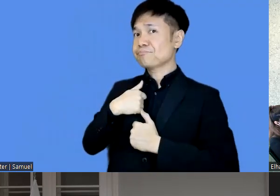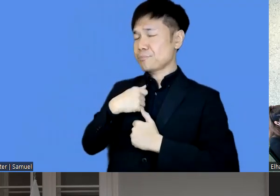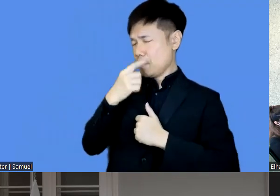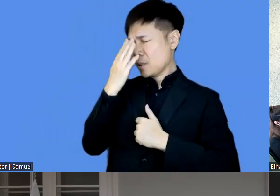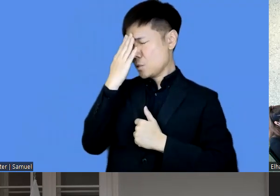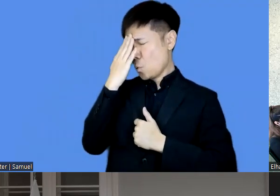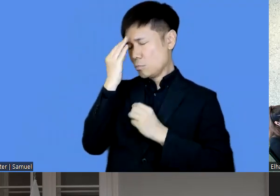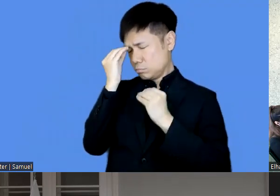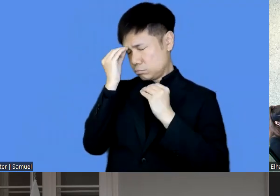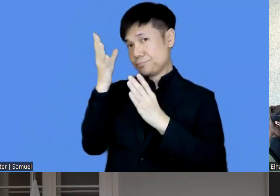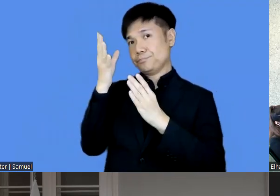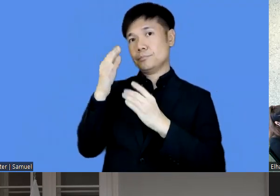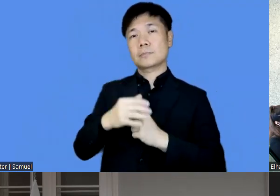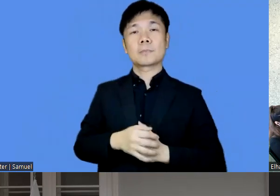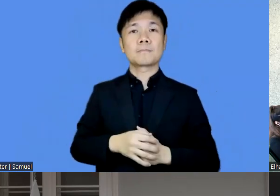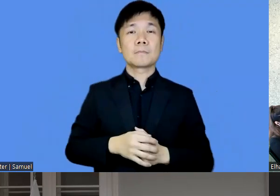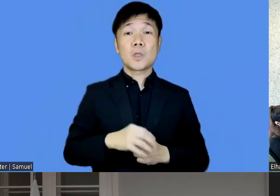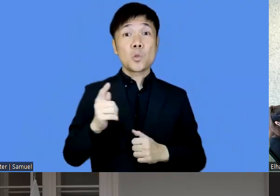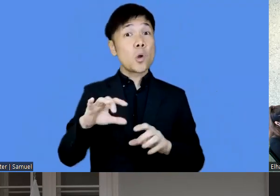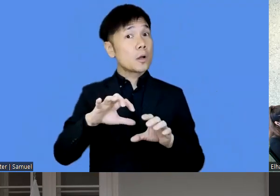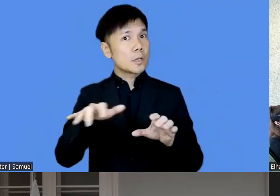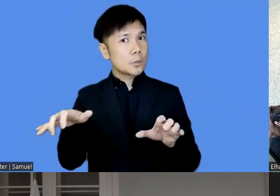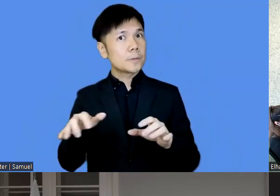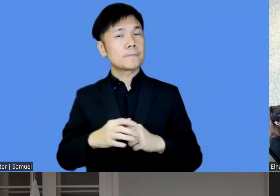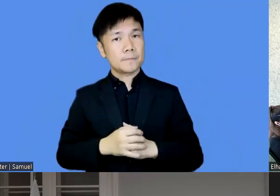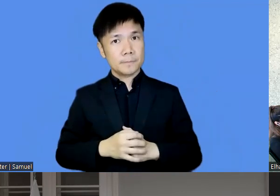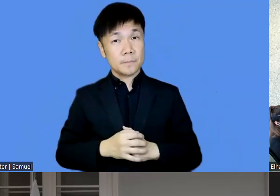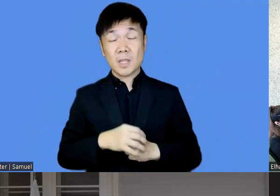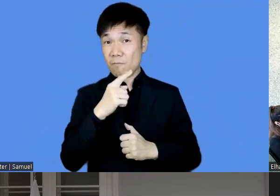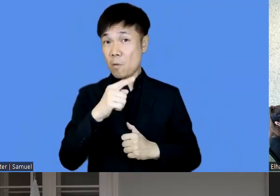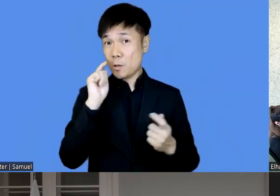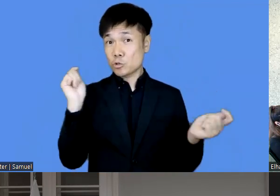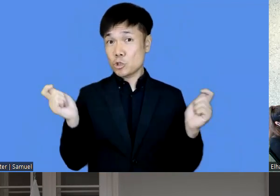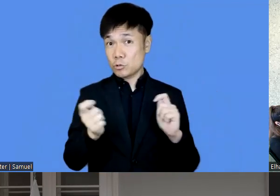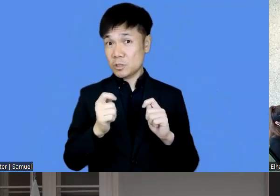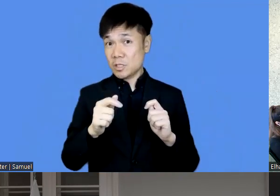In some countries, we know that currently processes for revising these kinds of manuals